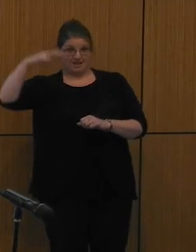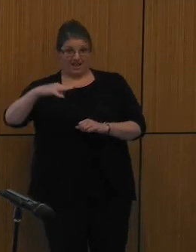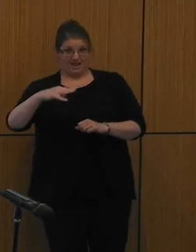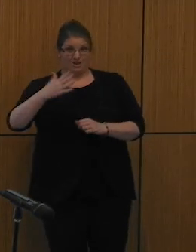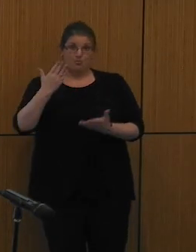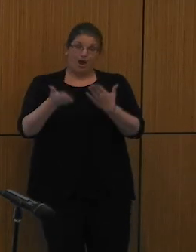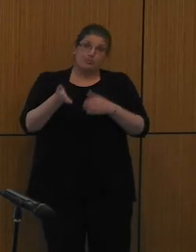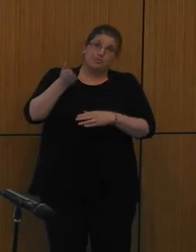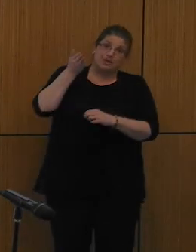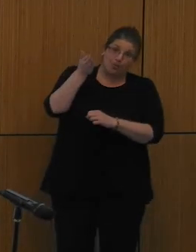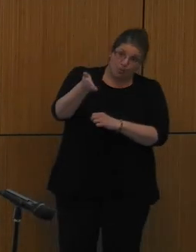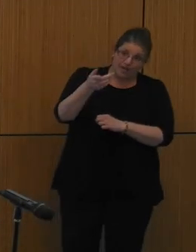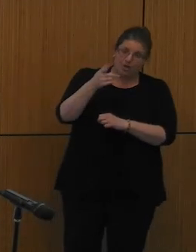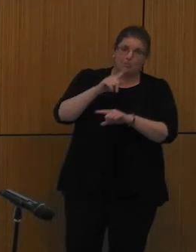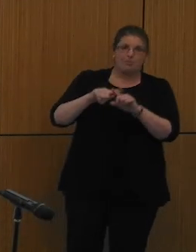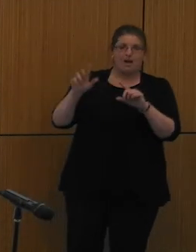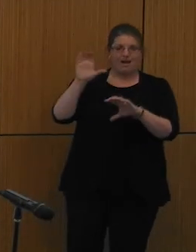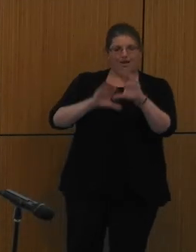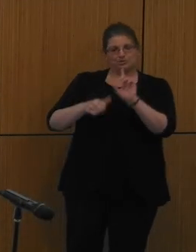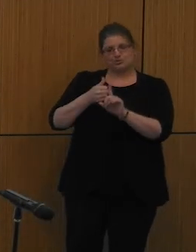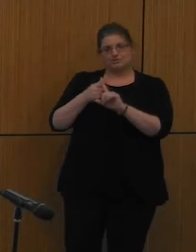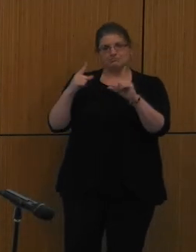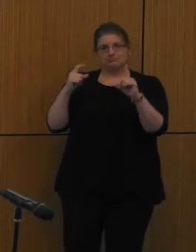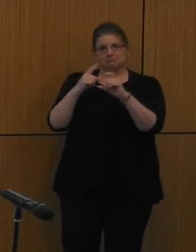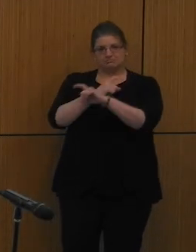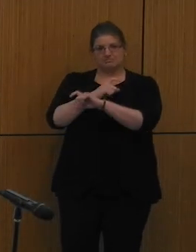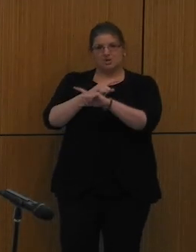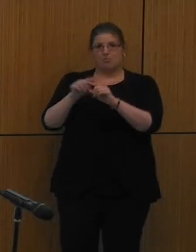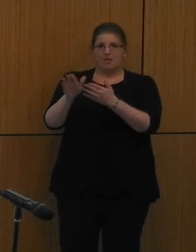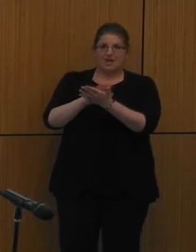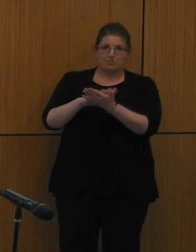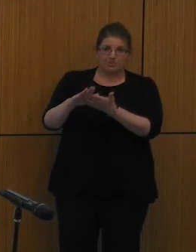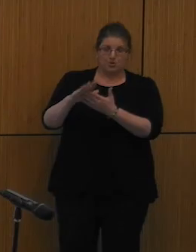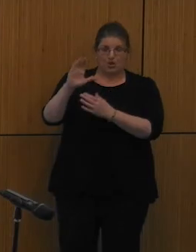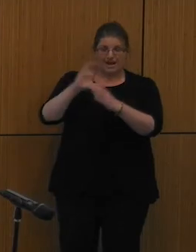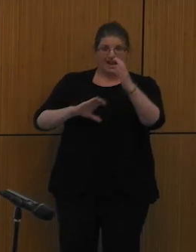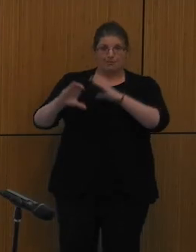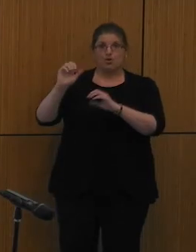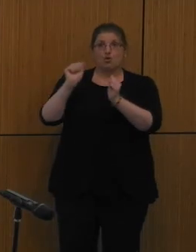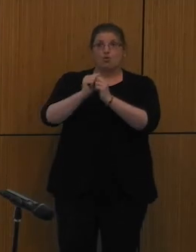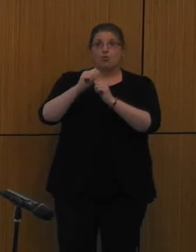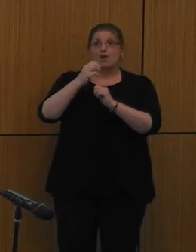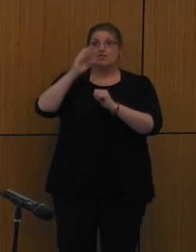The chemistry is rather complicated, but if you take the pure chemical in just sunlight, it doesn't form. So that's actually good.